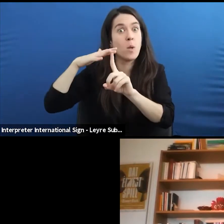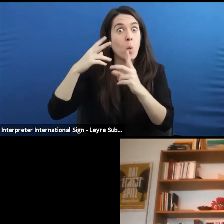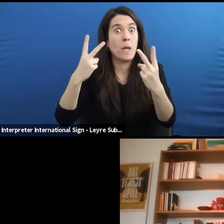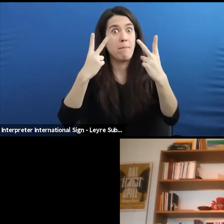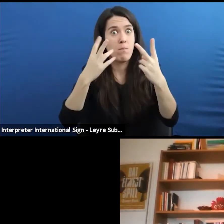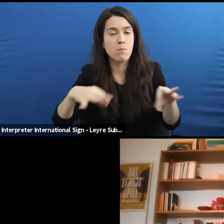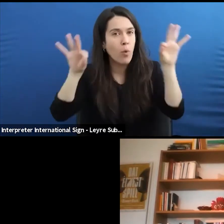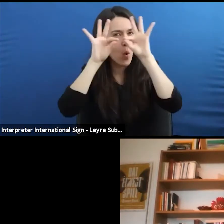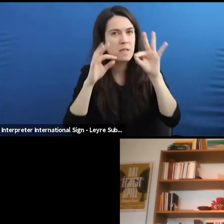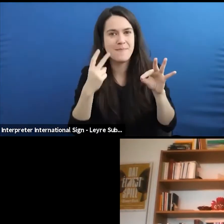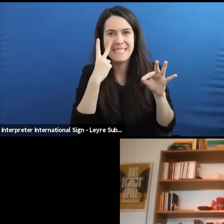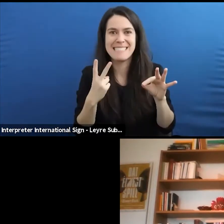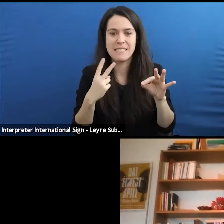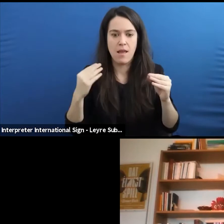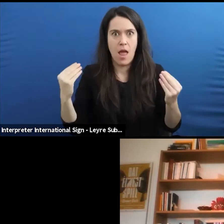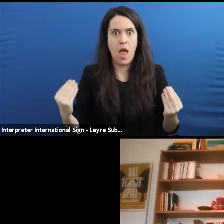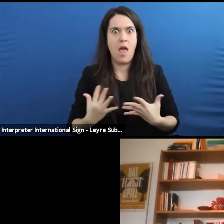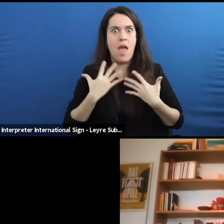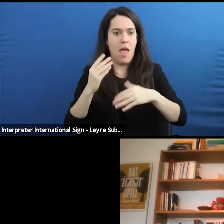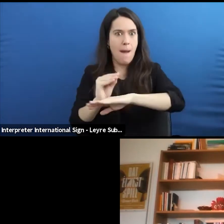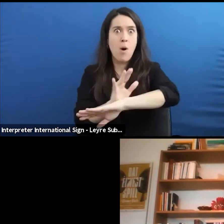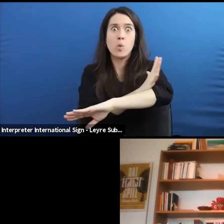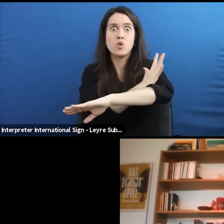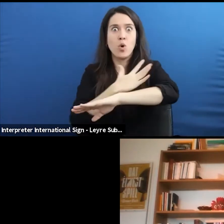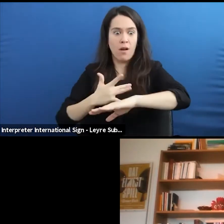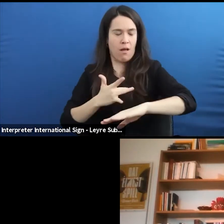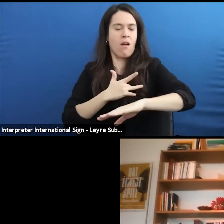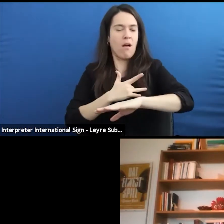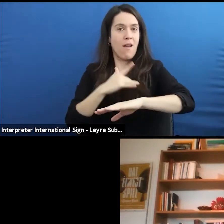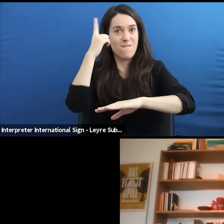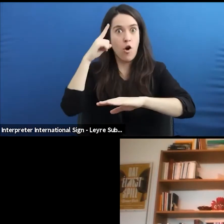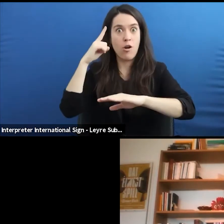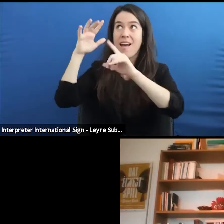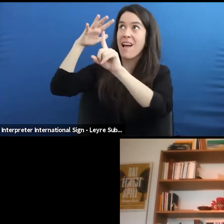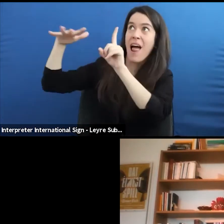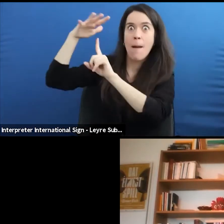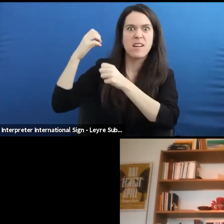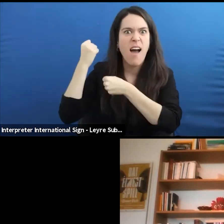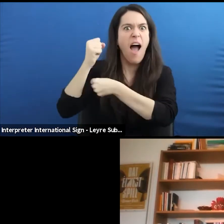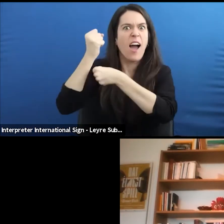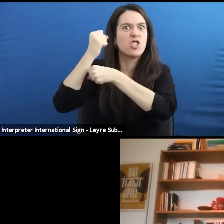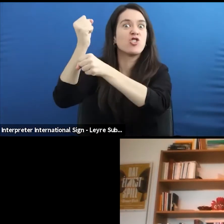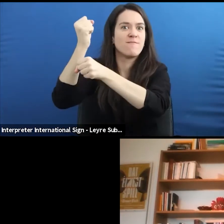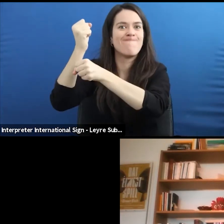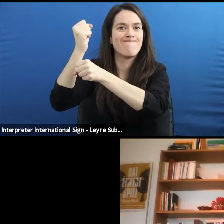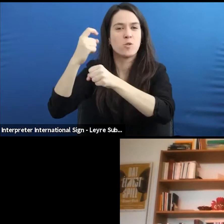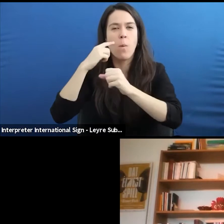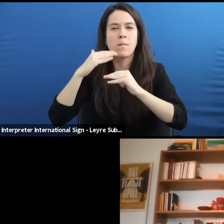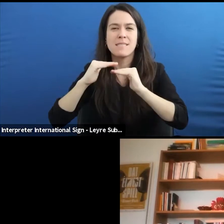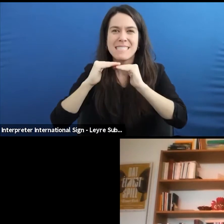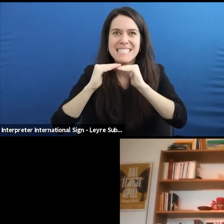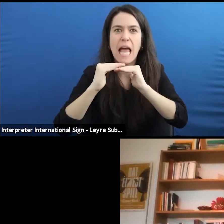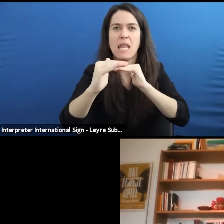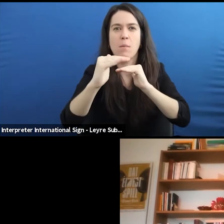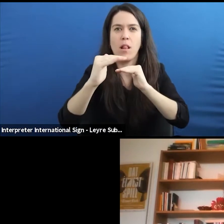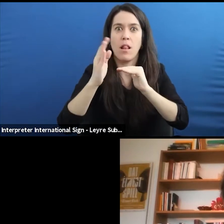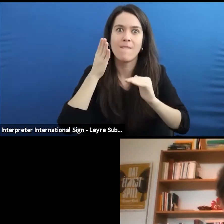the emotional case for climate action.The way towards more sustainable future is an inspiring